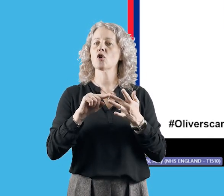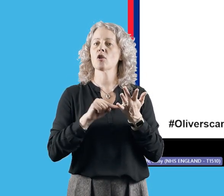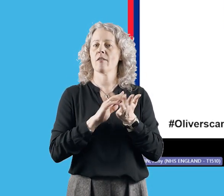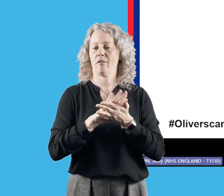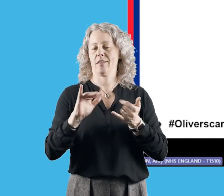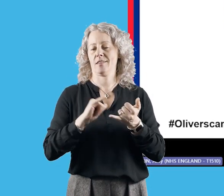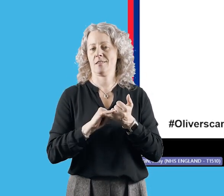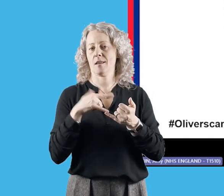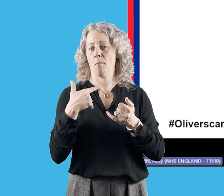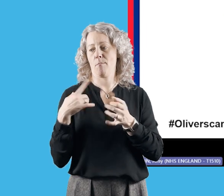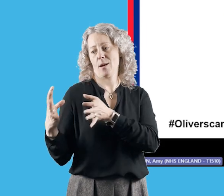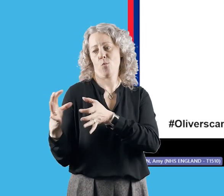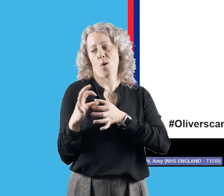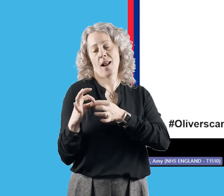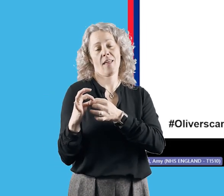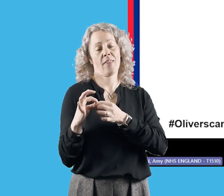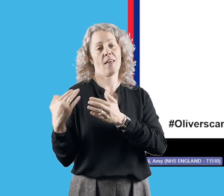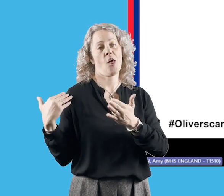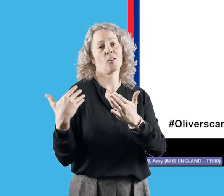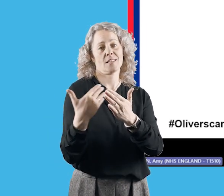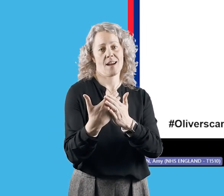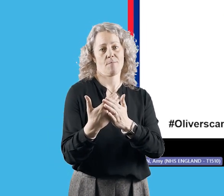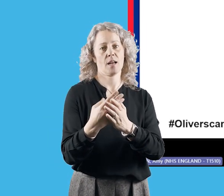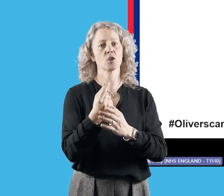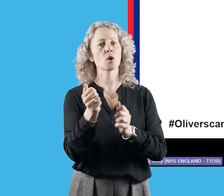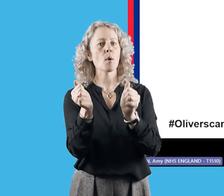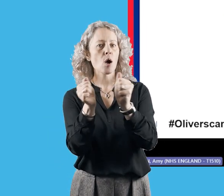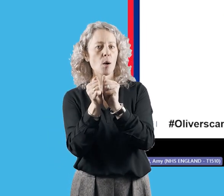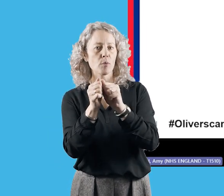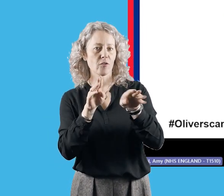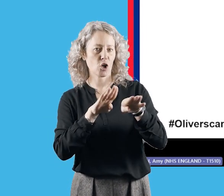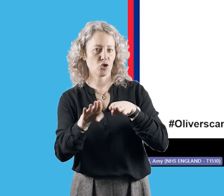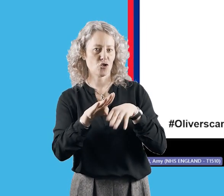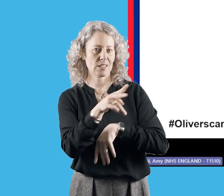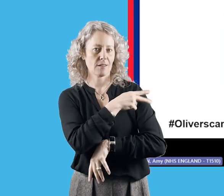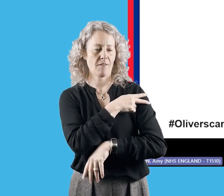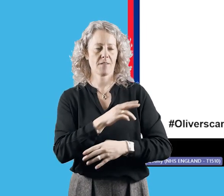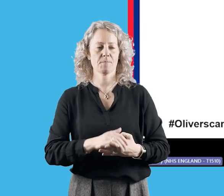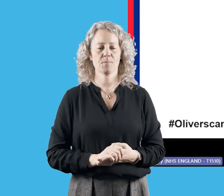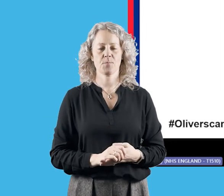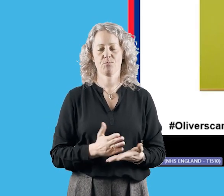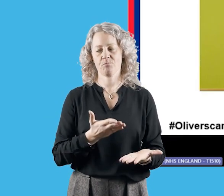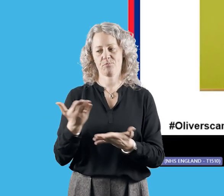journey for a long time with some of our approved trainers. So Hazel, over to you. Thank you.